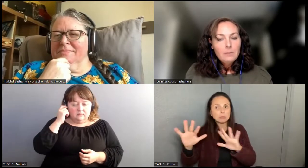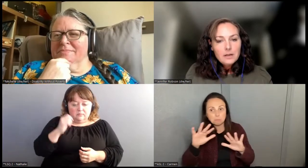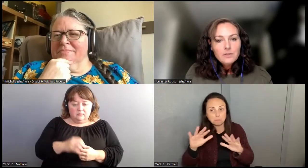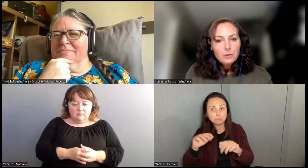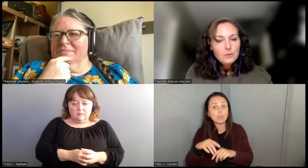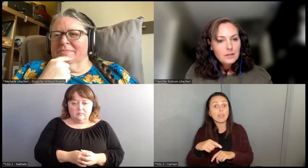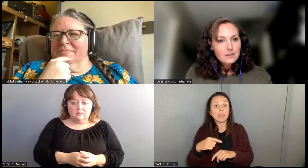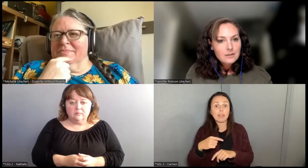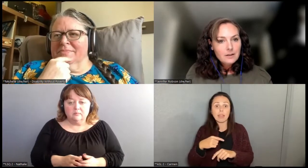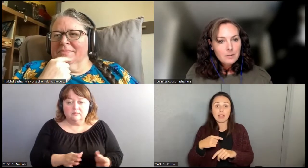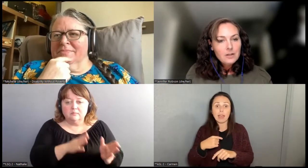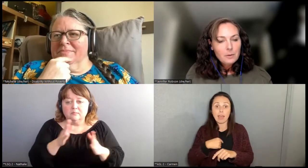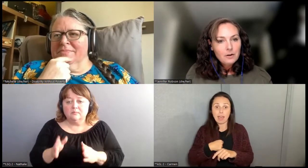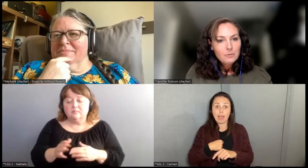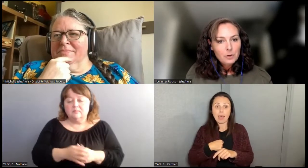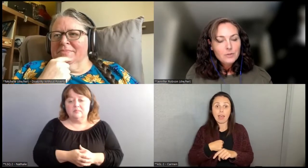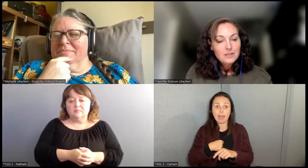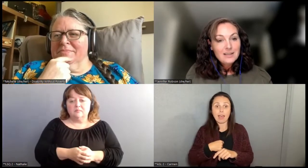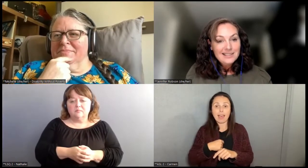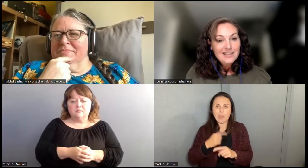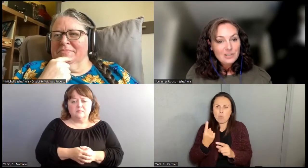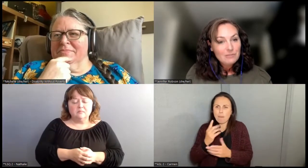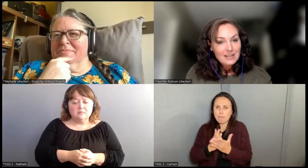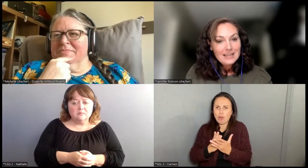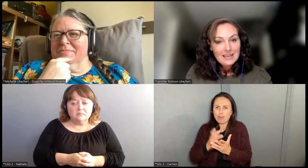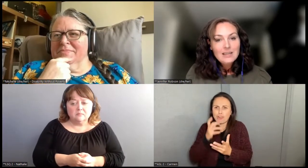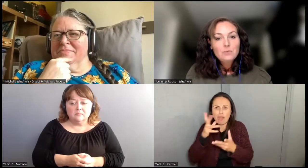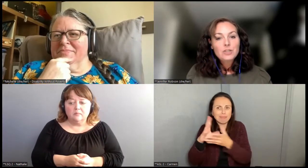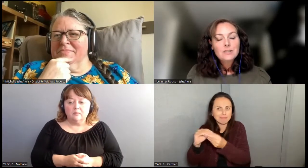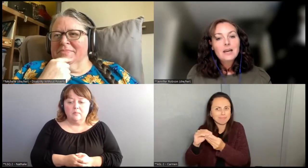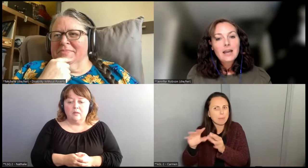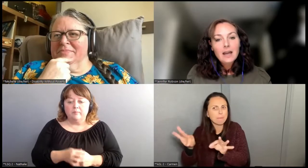AND COMMENTS. I OMITTED THE PART OF THE PROCESS THAT IS ACTUALLY REALLY KEY, WHICH IS THAT